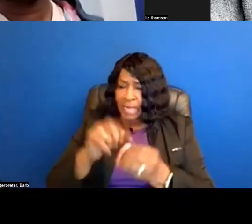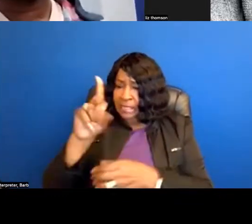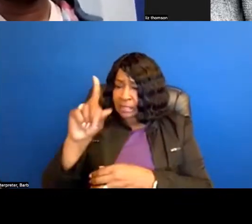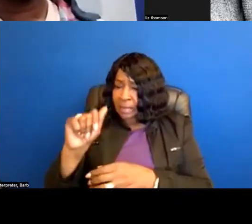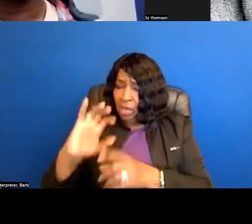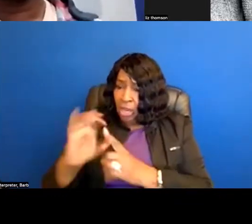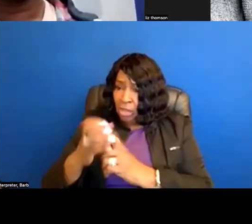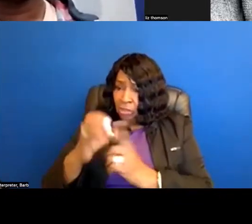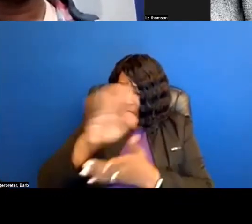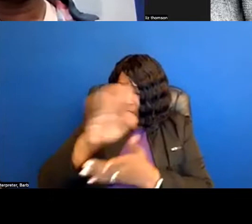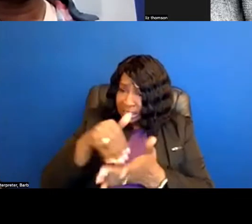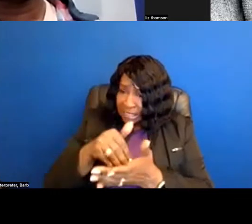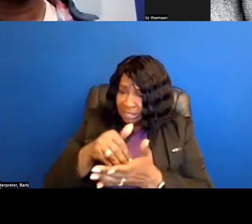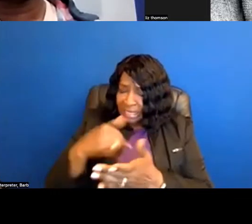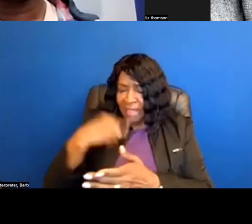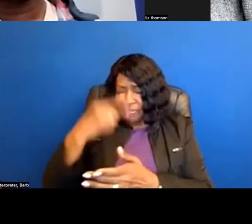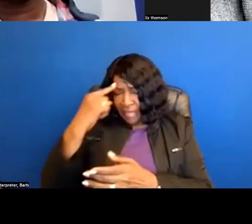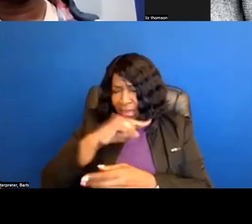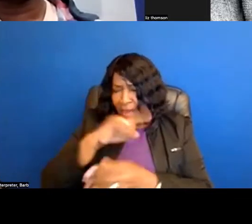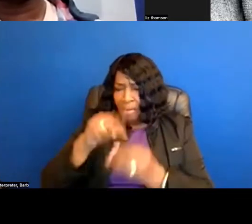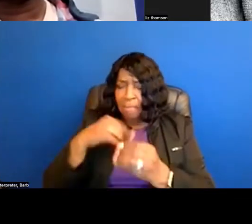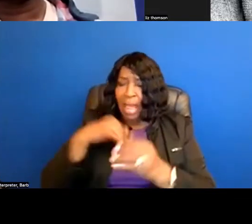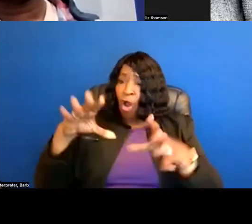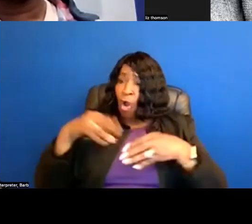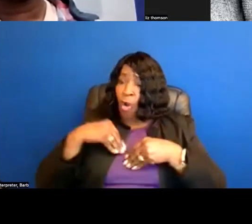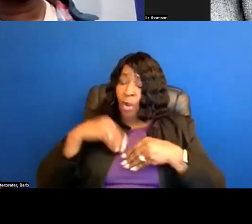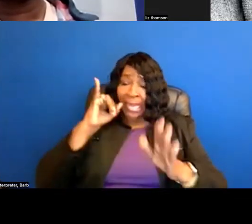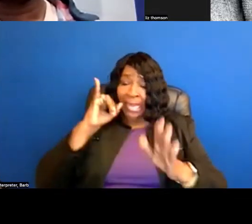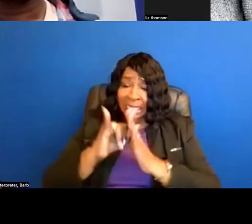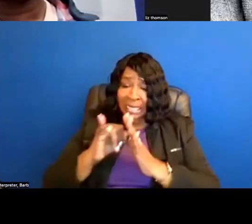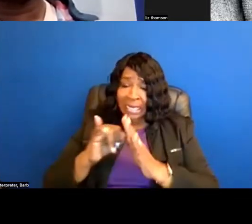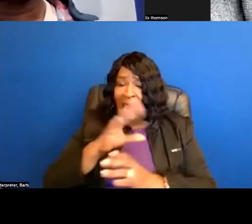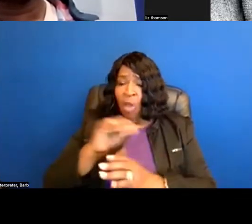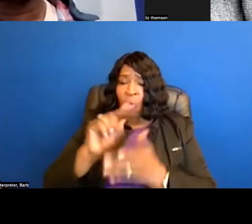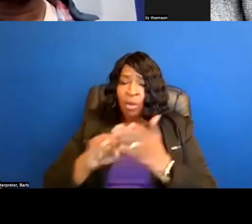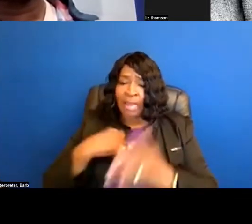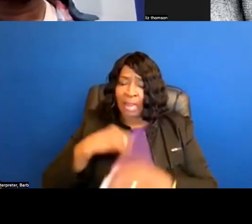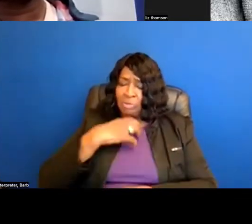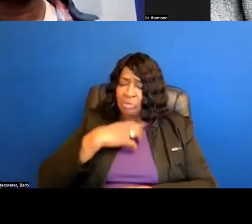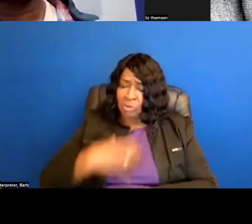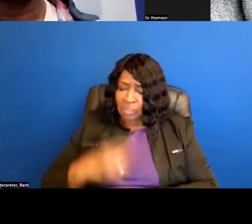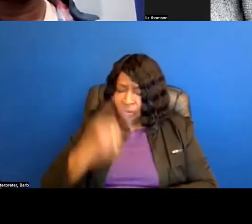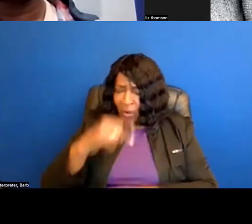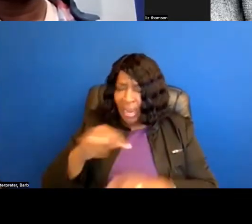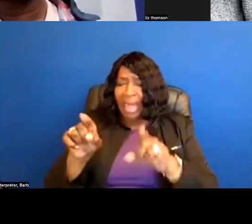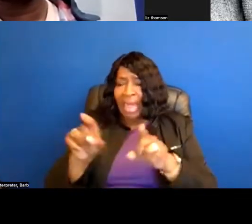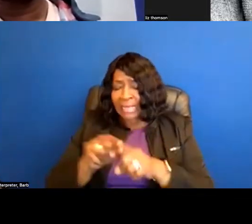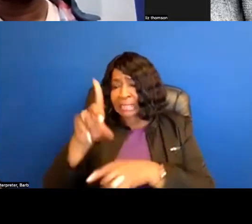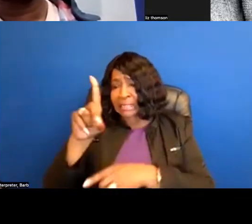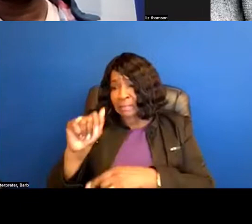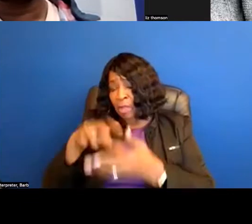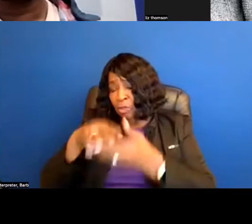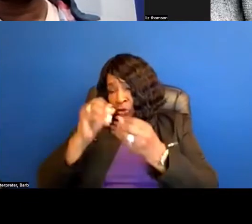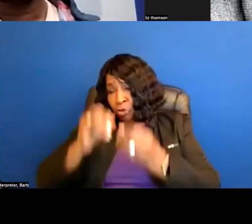I think about my own identity and what I was longing for as a disabled student. And I had the immense privilege